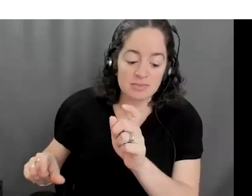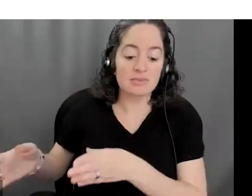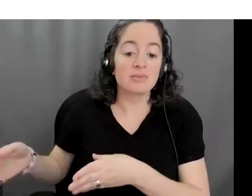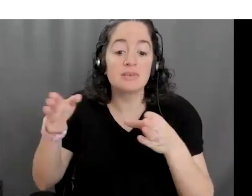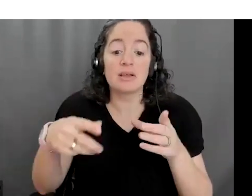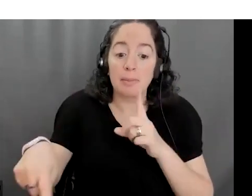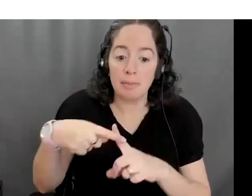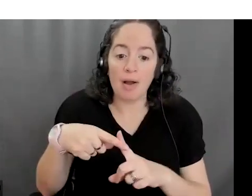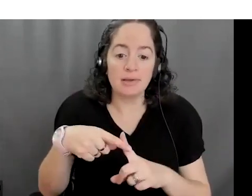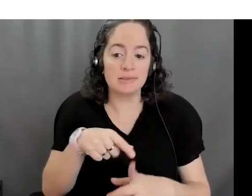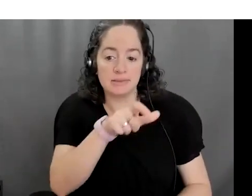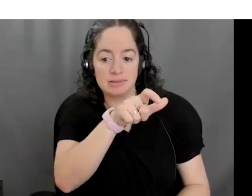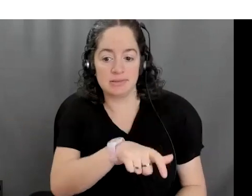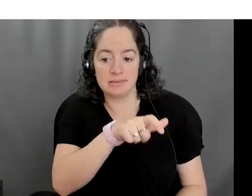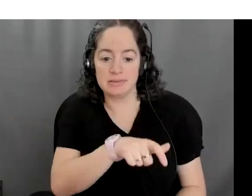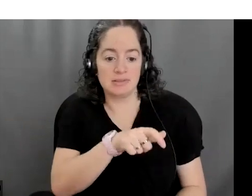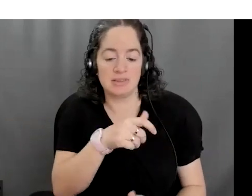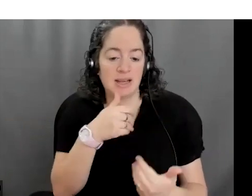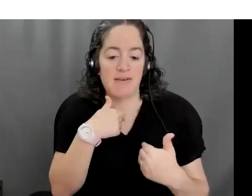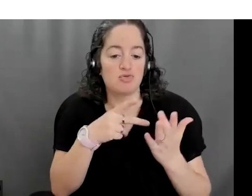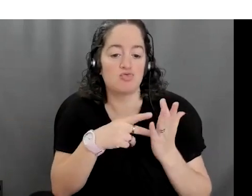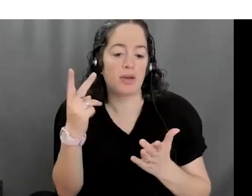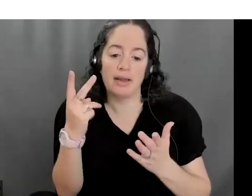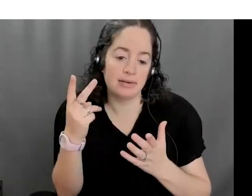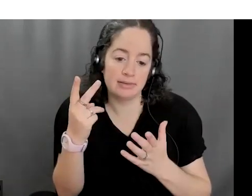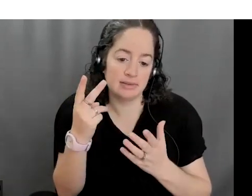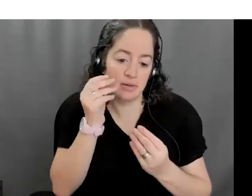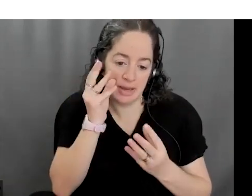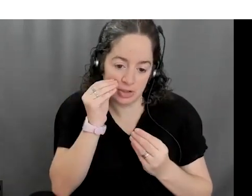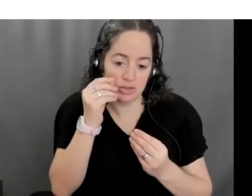that just has a duplicate of all of those row headers